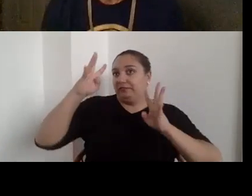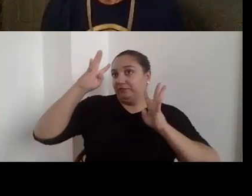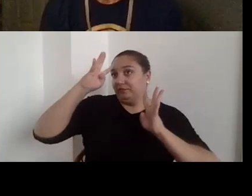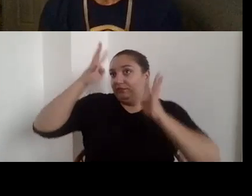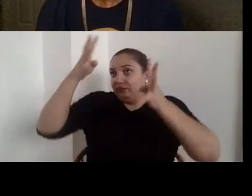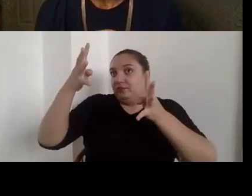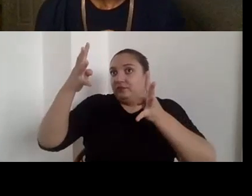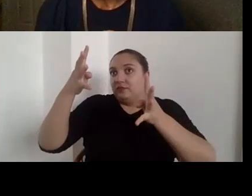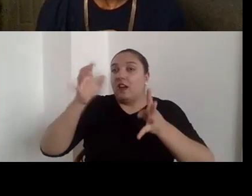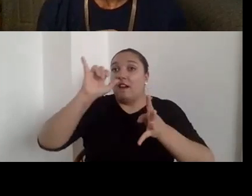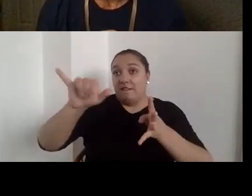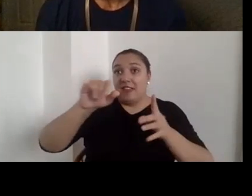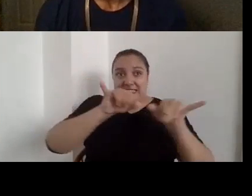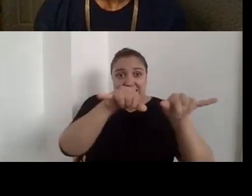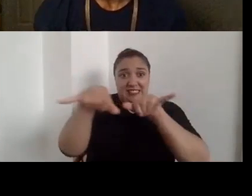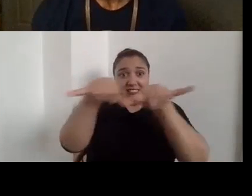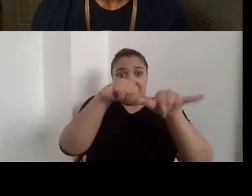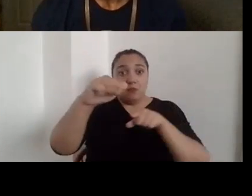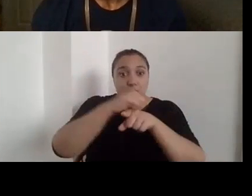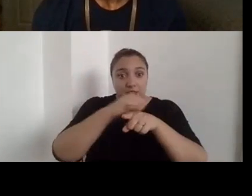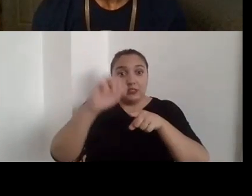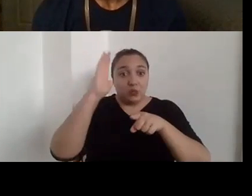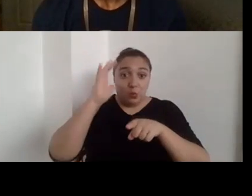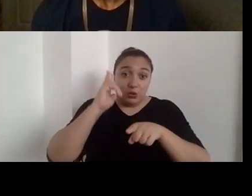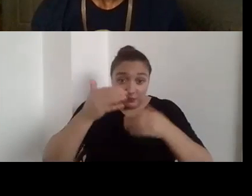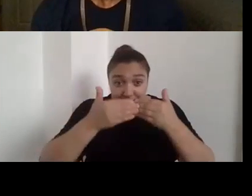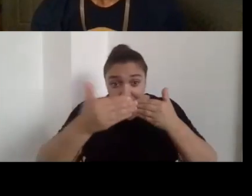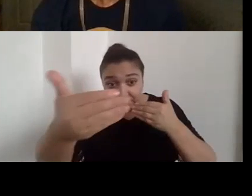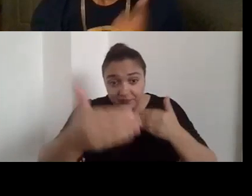our dance we're needs to go. If I could just respond to that really quickly, Q.